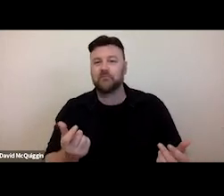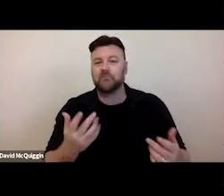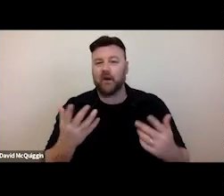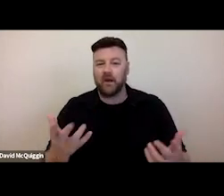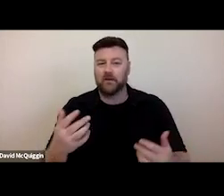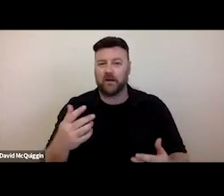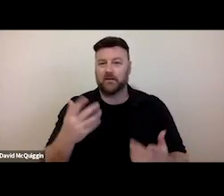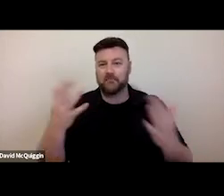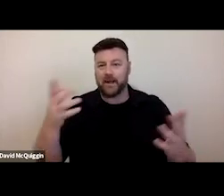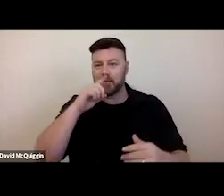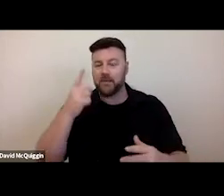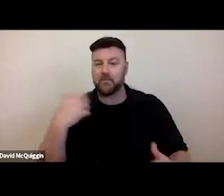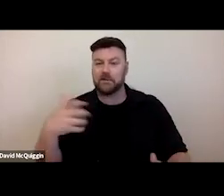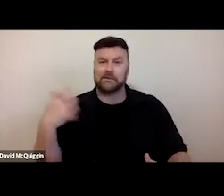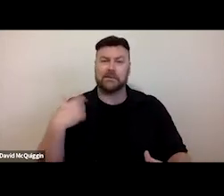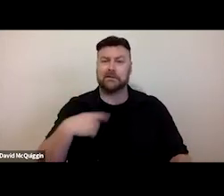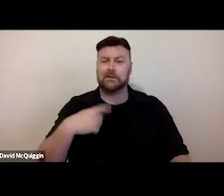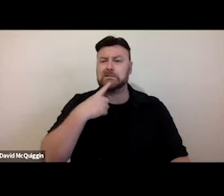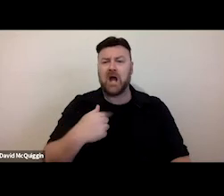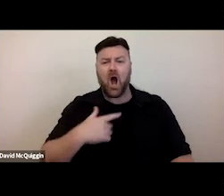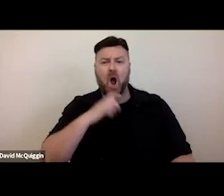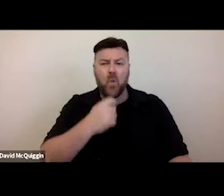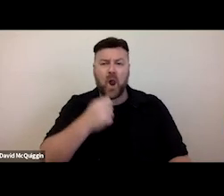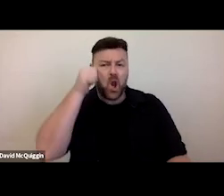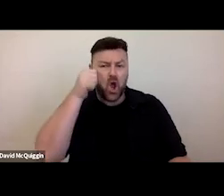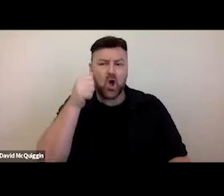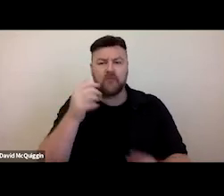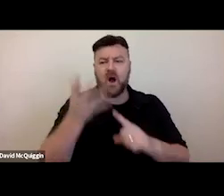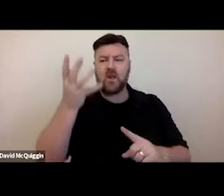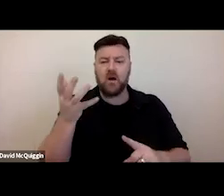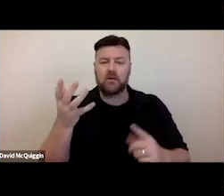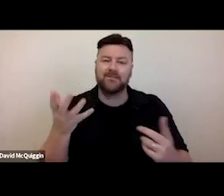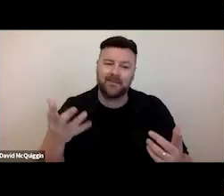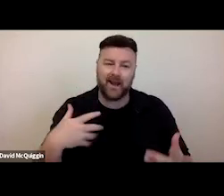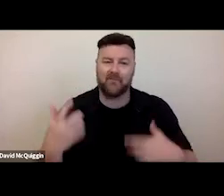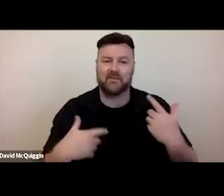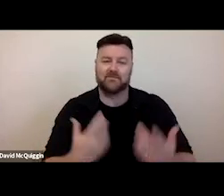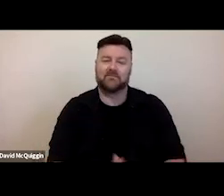angry fans who said, "We've told you we would know at 5:00." I've made